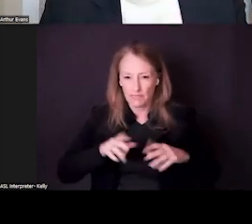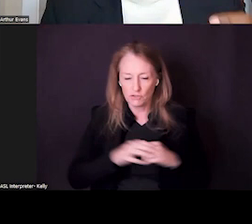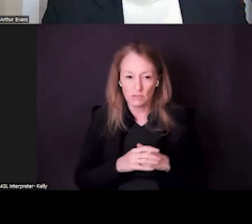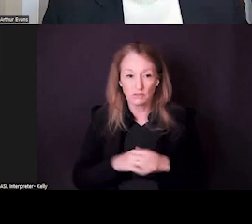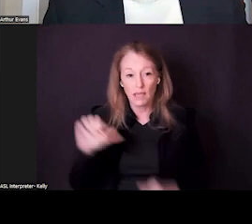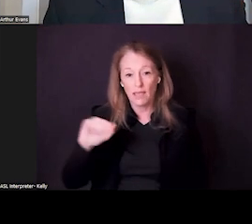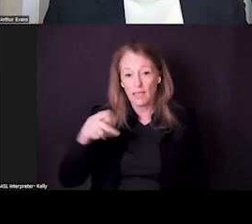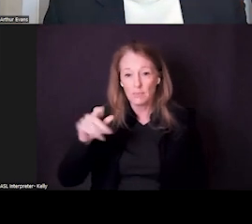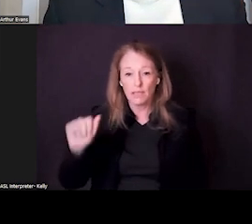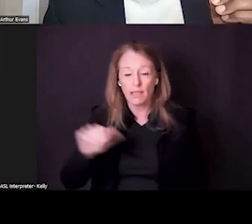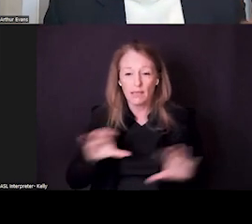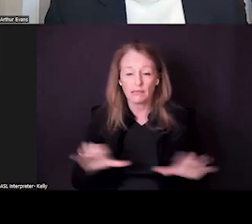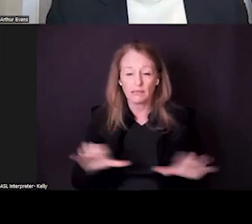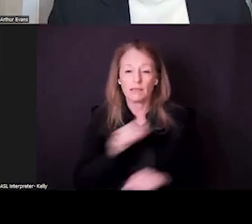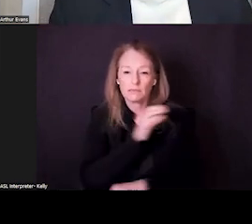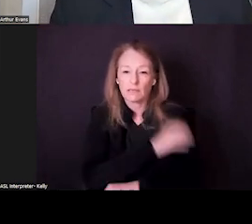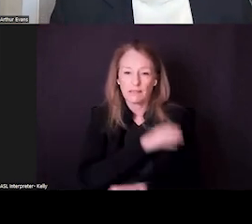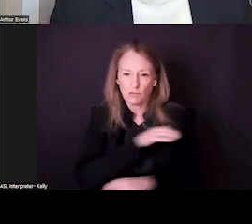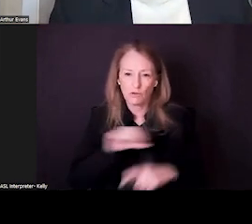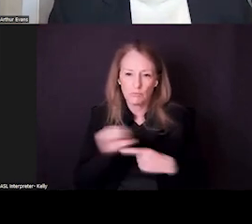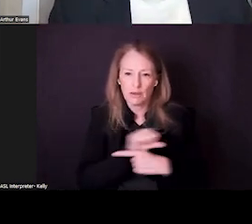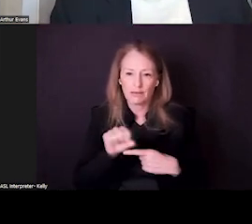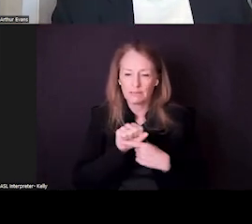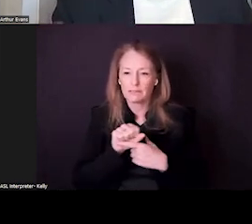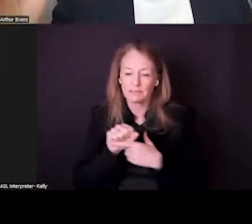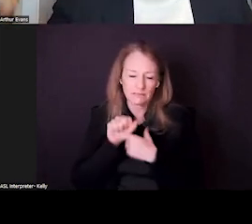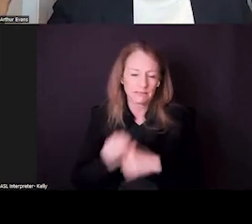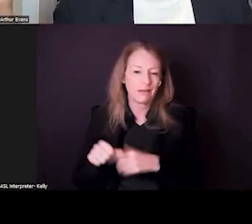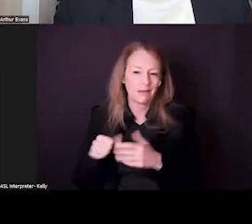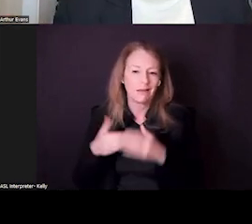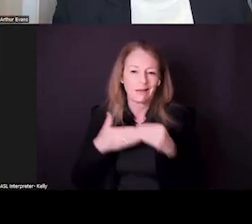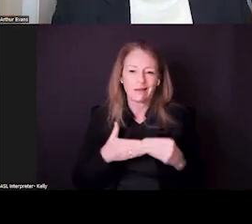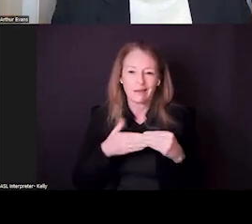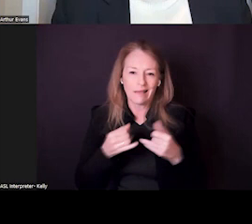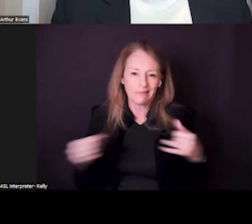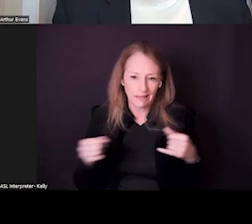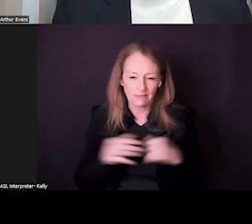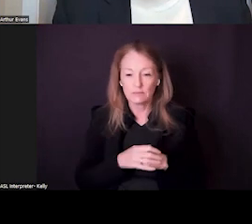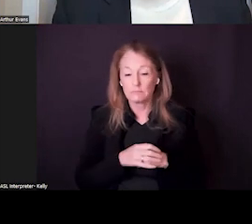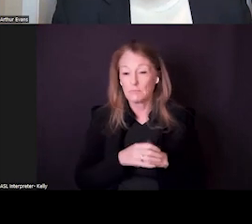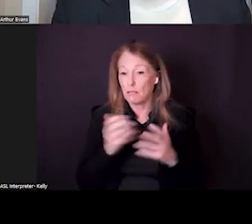PRACTICE GUIDELINES. THE REASON THAT WE DO THAT IS THERE IS A LOT OF RESEARCH THAT IS PRODUCED IN THIS COUNTRY